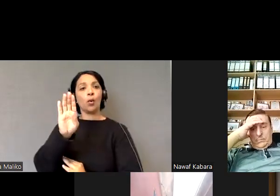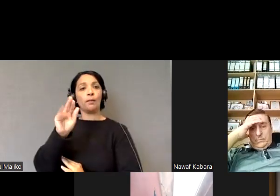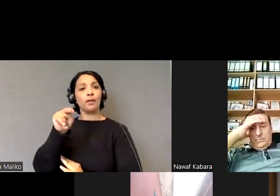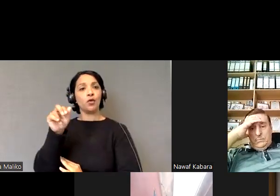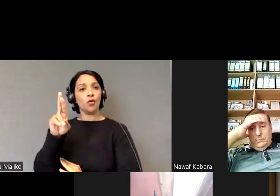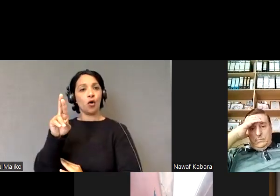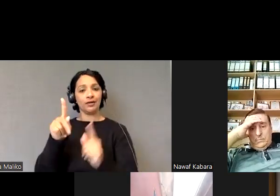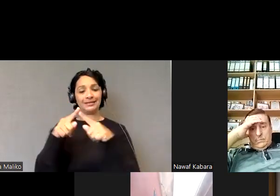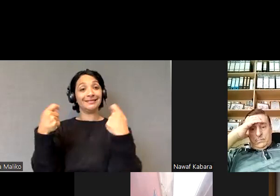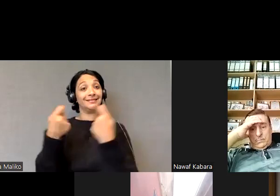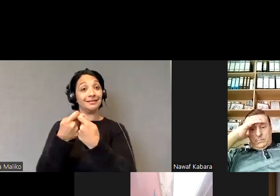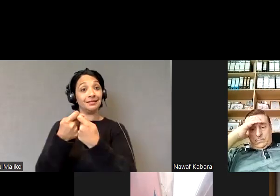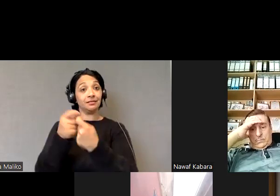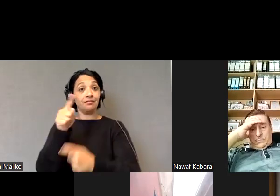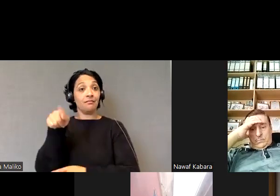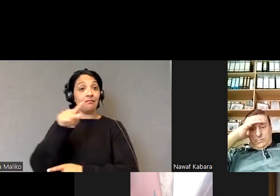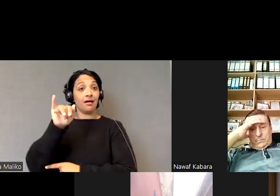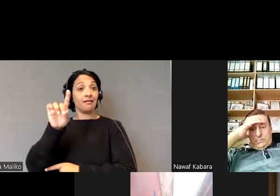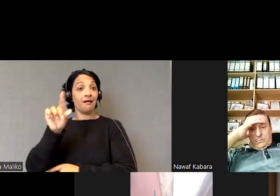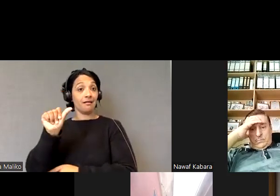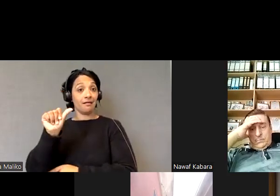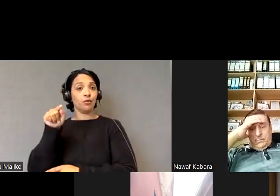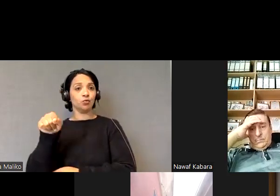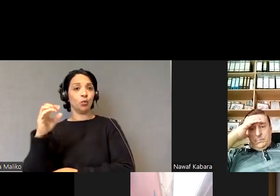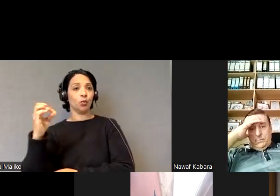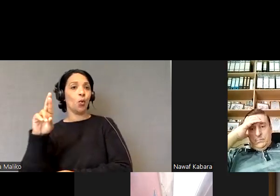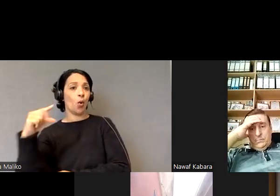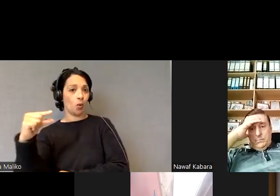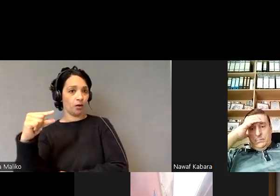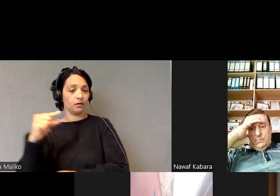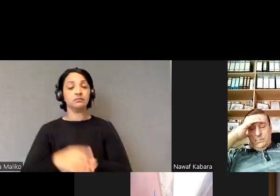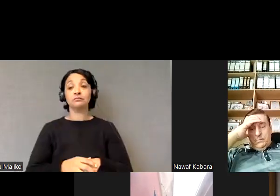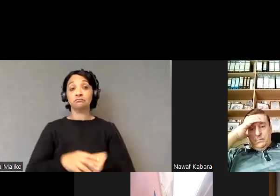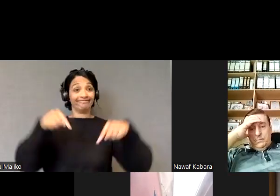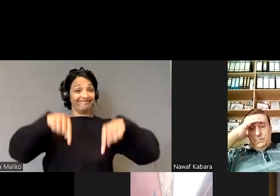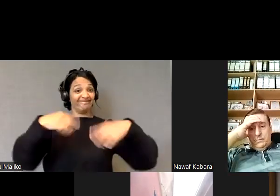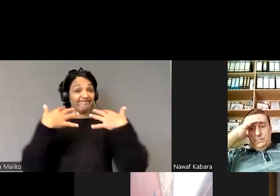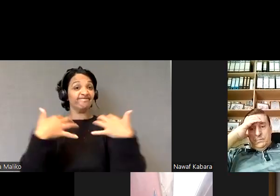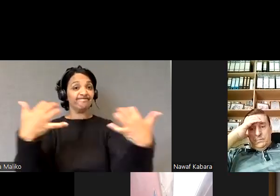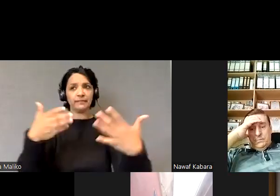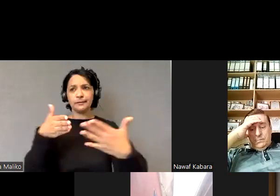If there are any accessibility challenges, please feel free